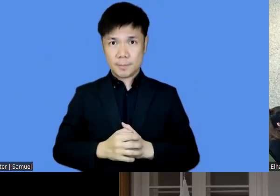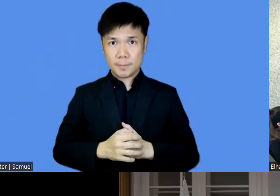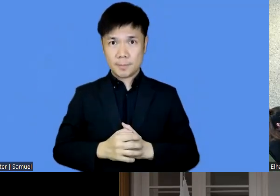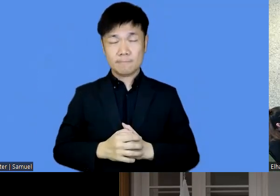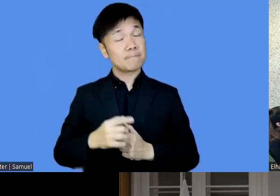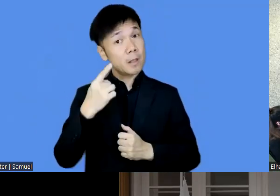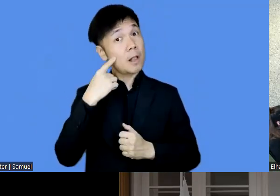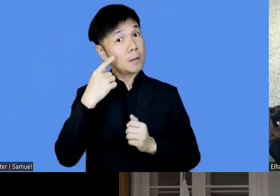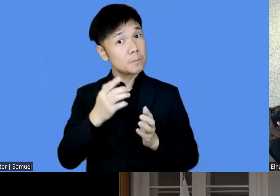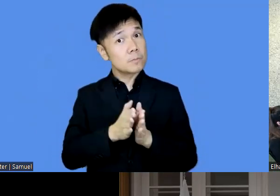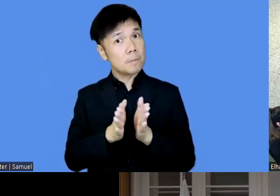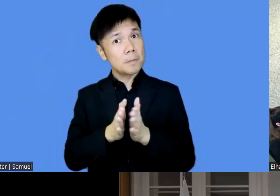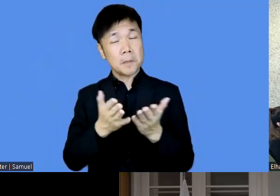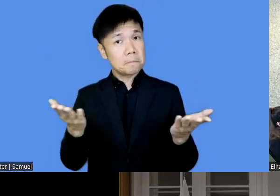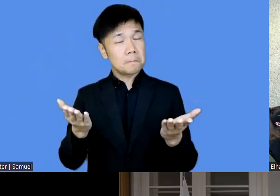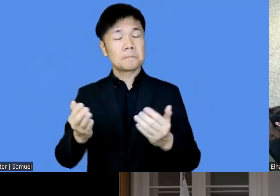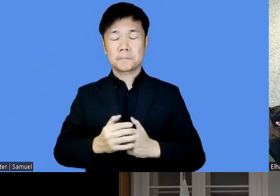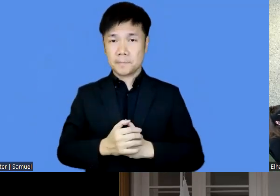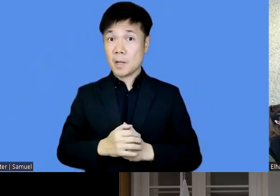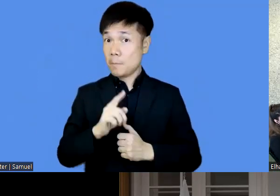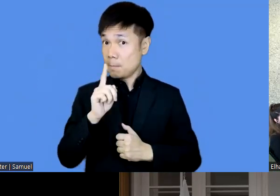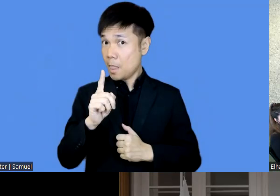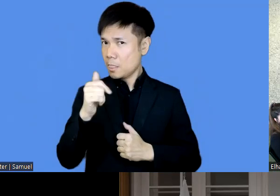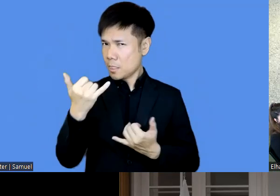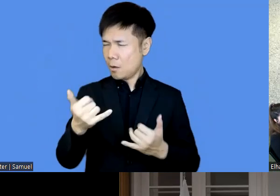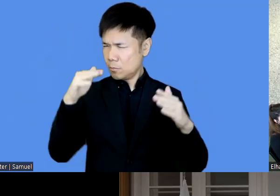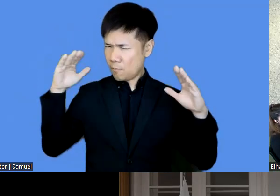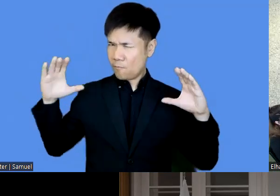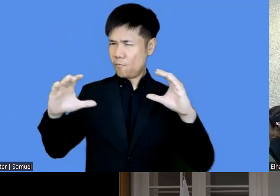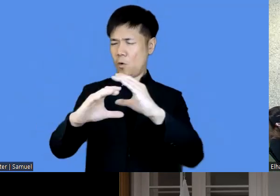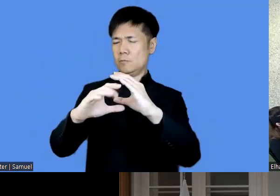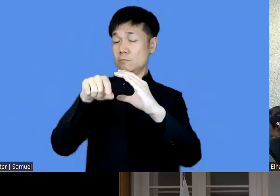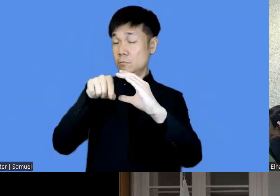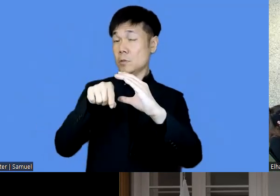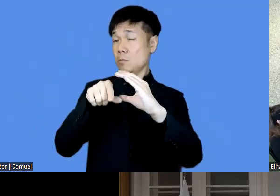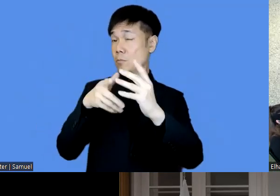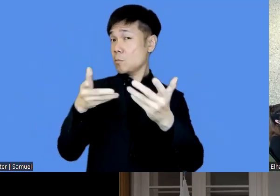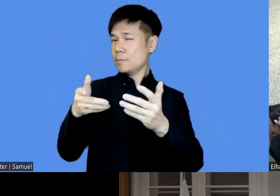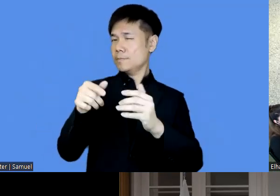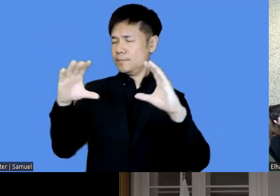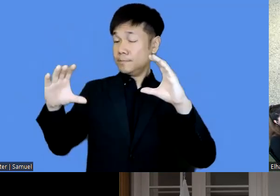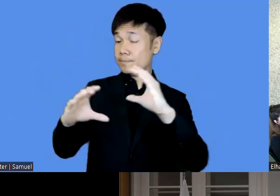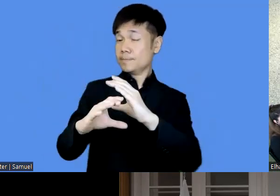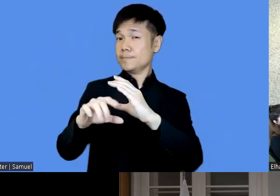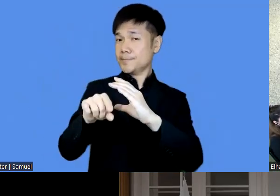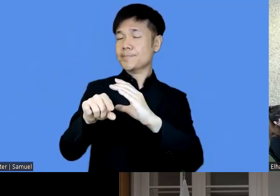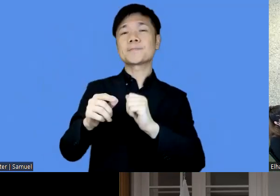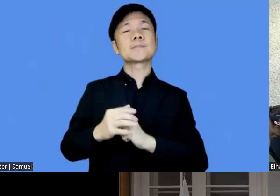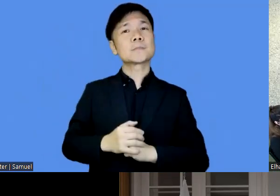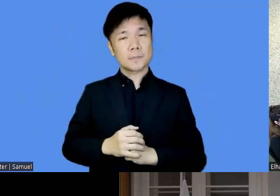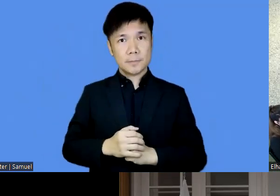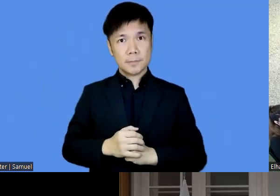of what's going on but more specifically, we want to talk first about the interpretation